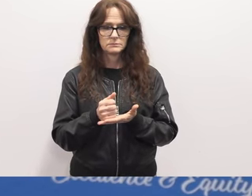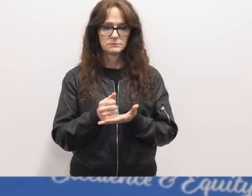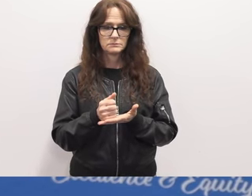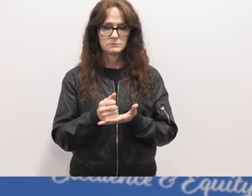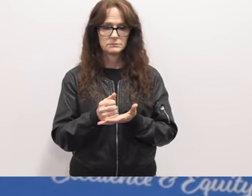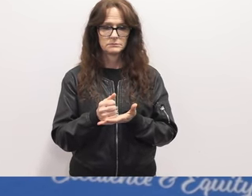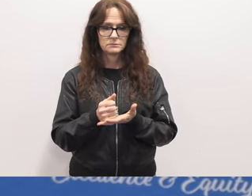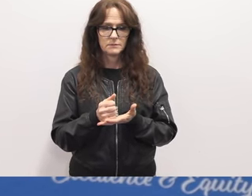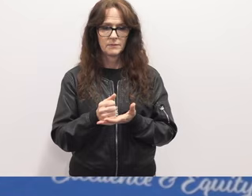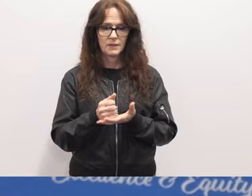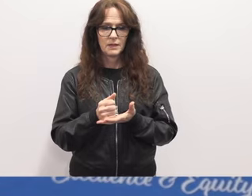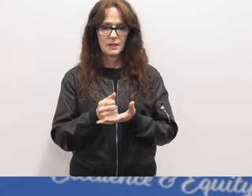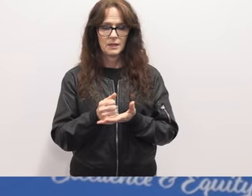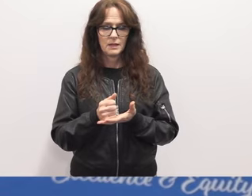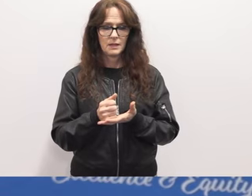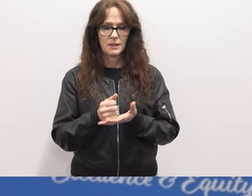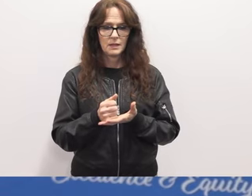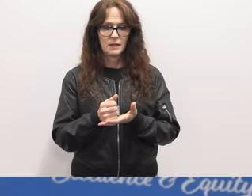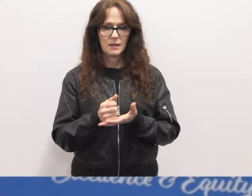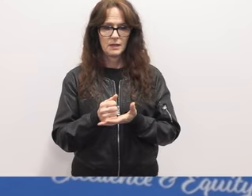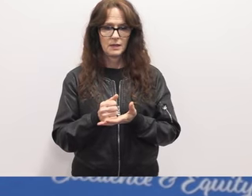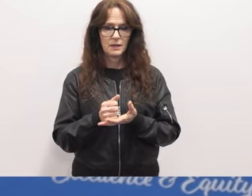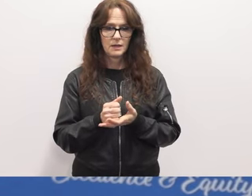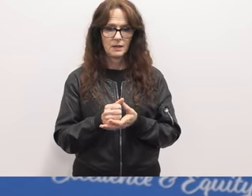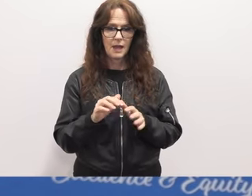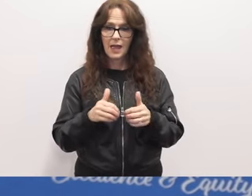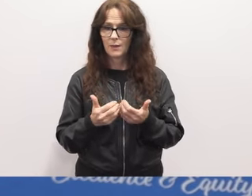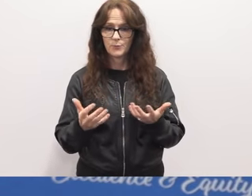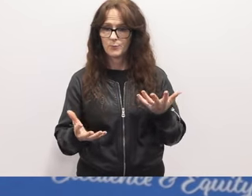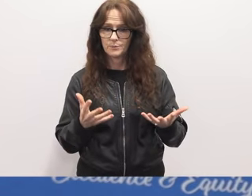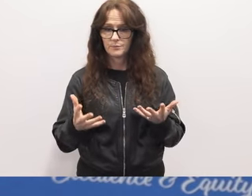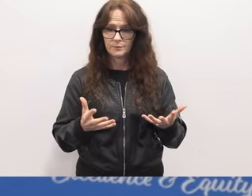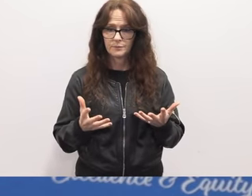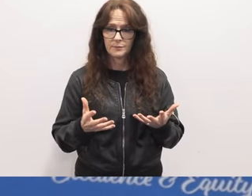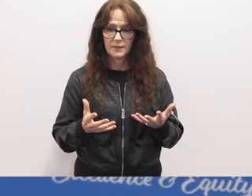I guess, ramifications for what happens